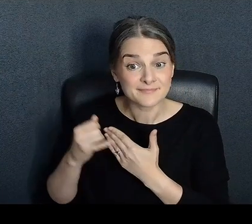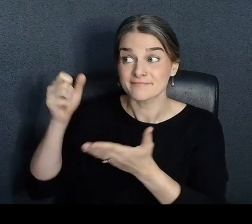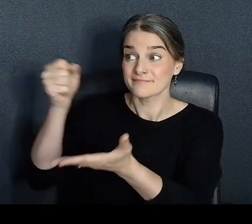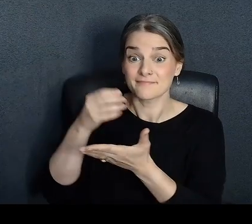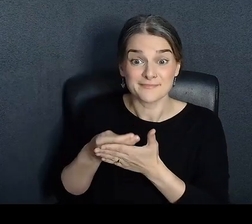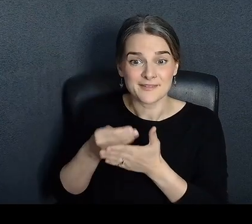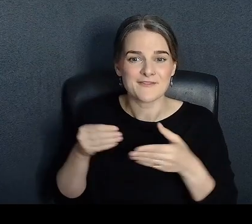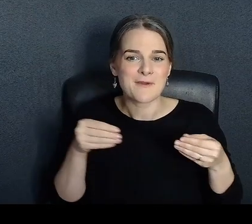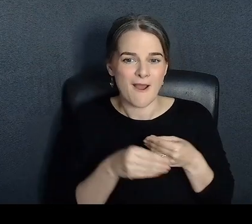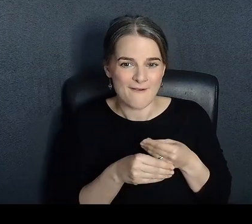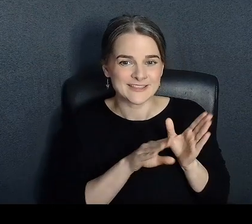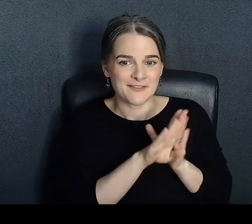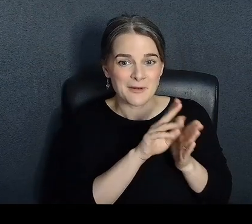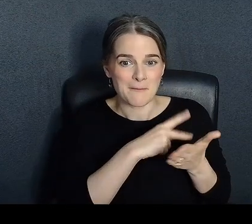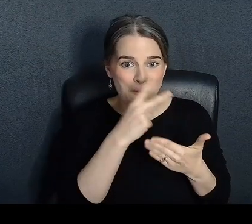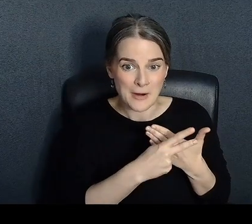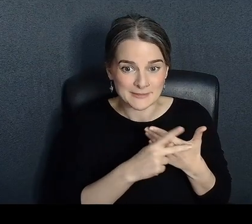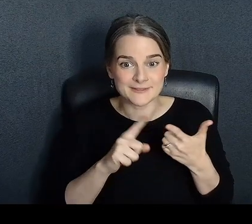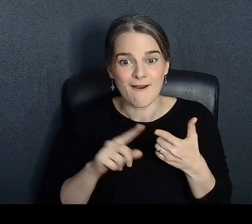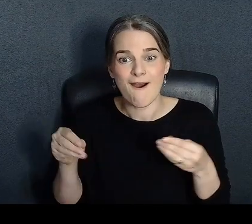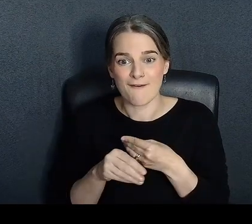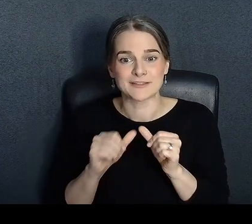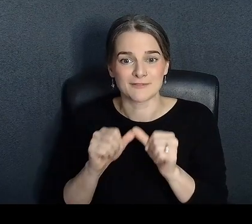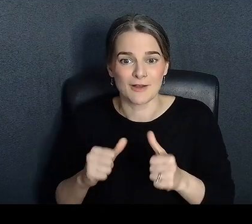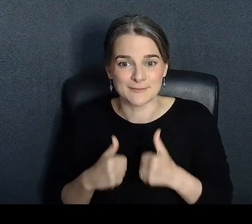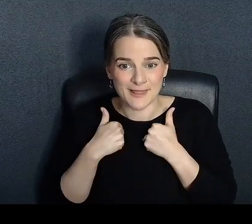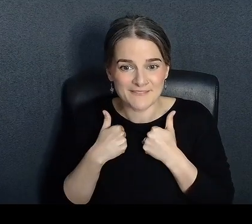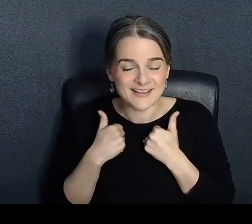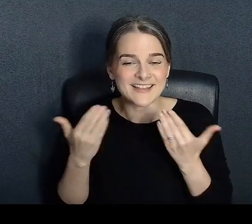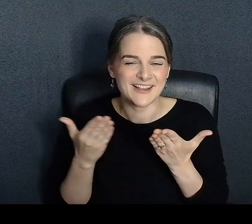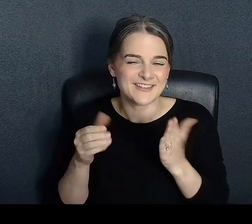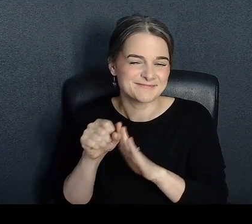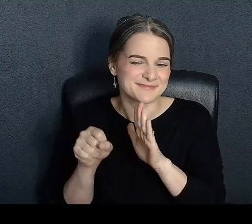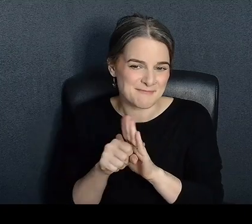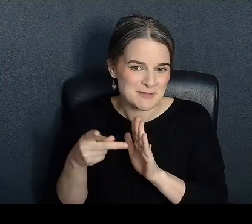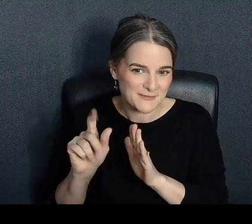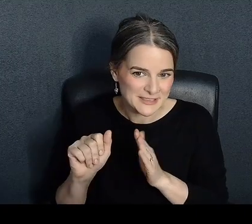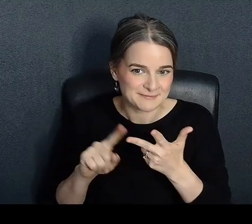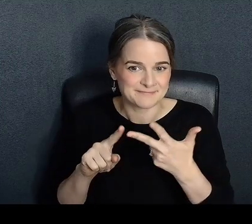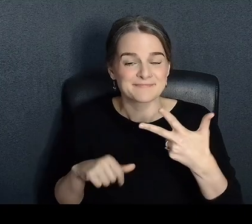Programs and also the Office of Long Term Living here in the Commonwealth of Pennsylvania.